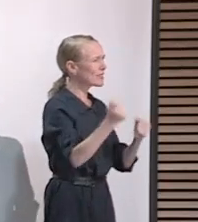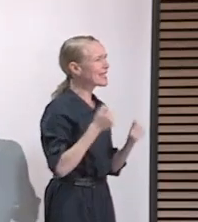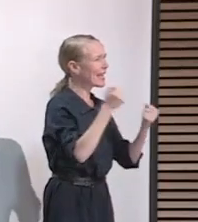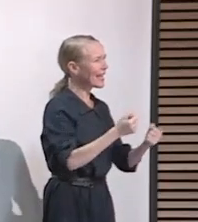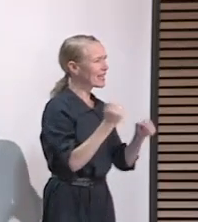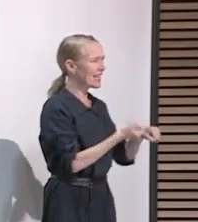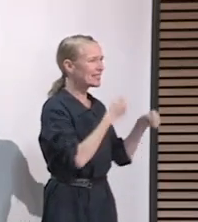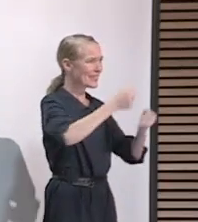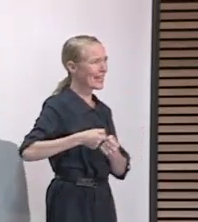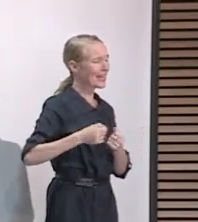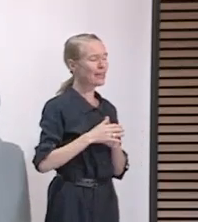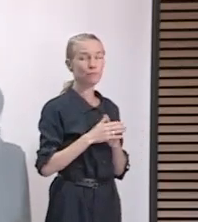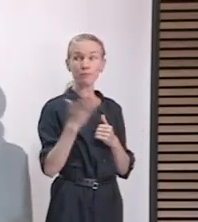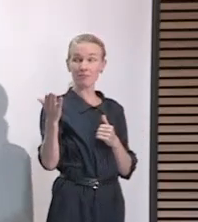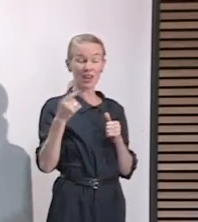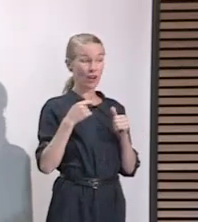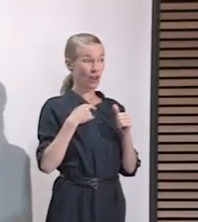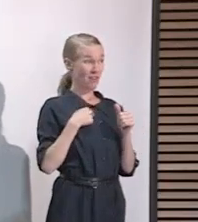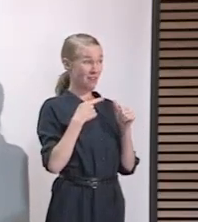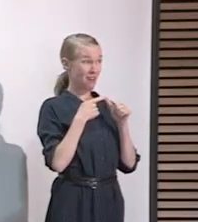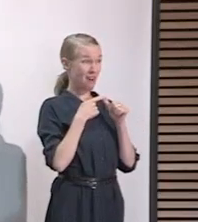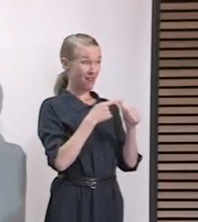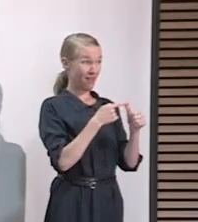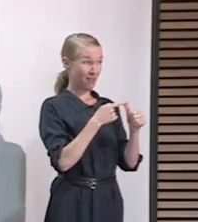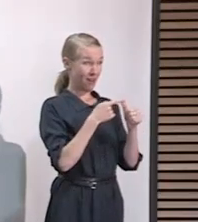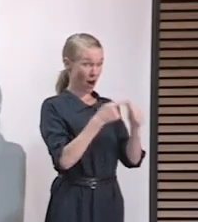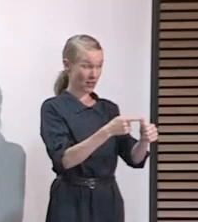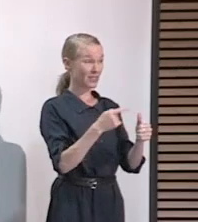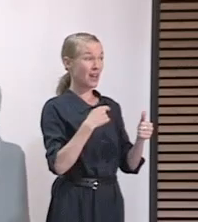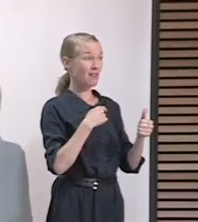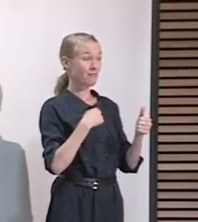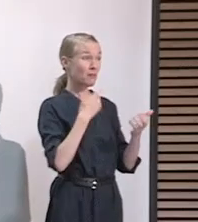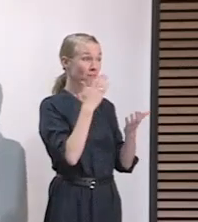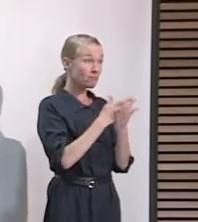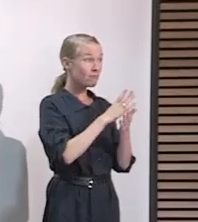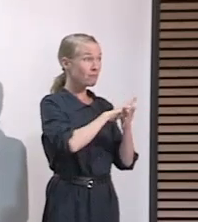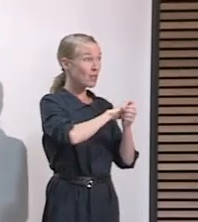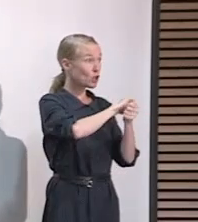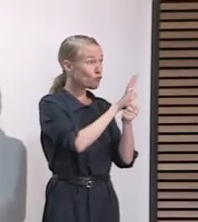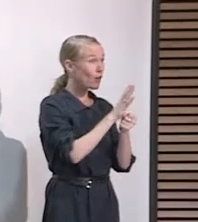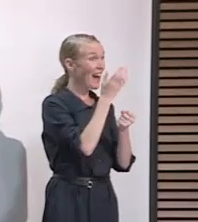from the region. Is that correct or not? The only positive results